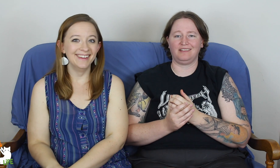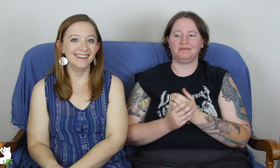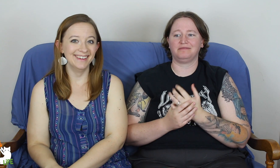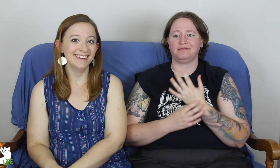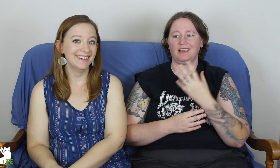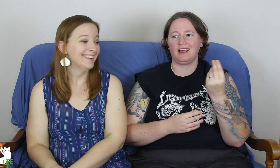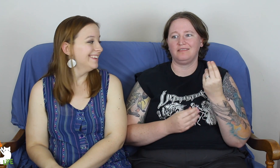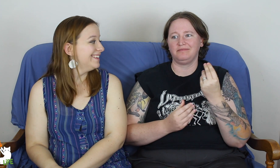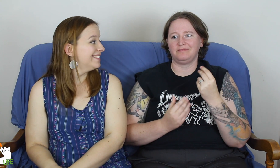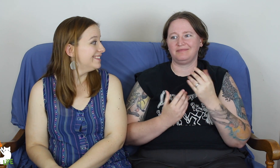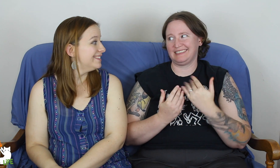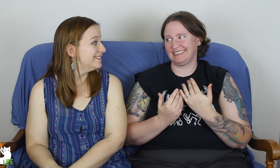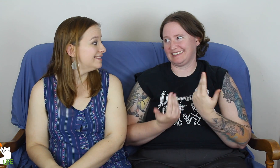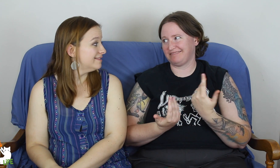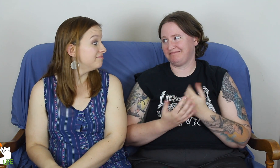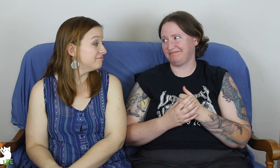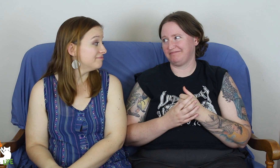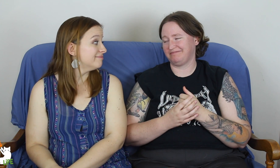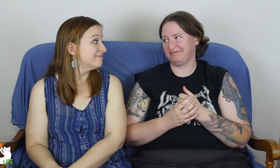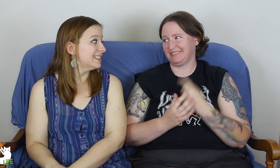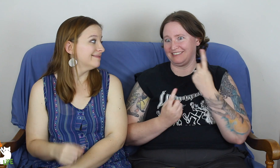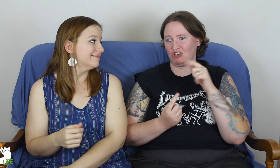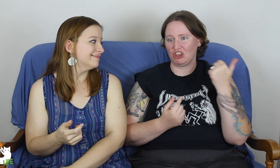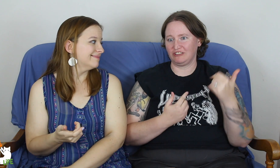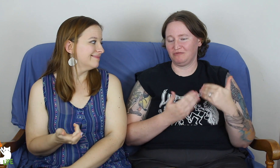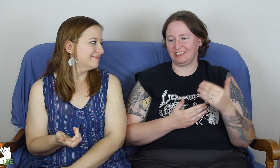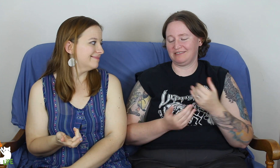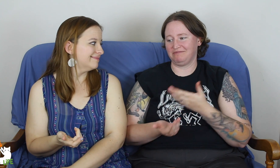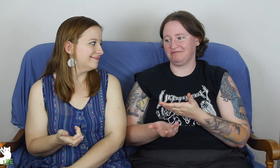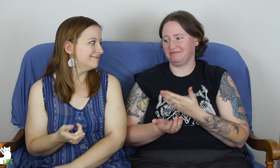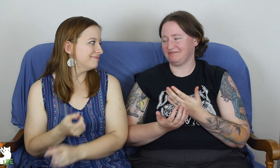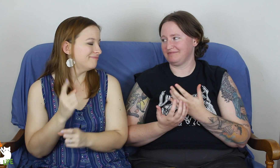[JE] Right, and it's easy. You know considering other processes.